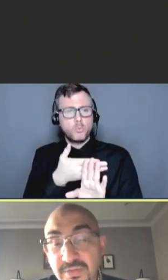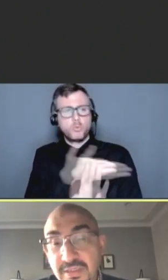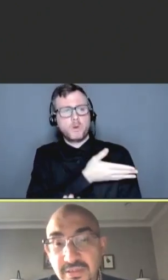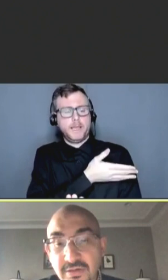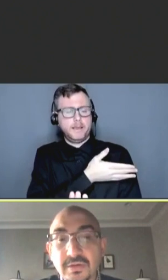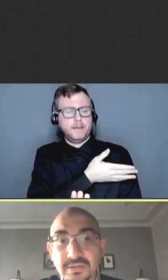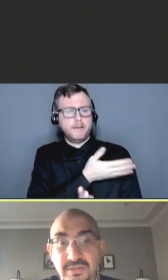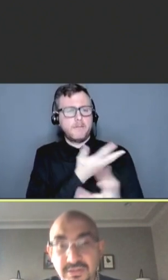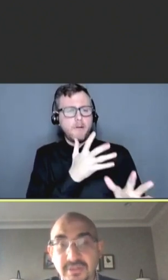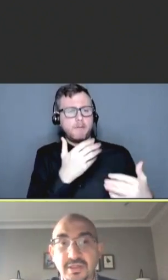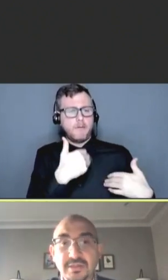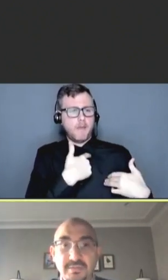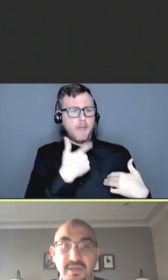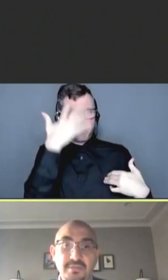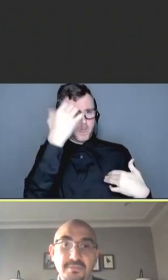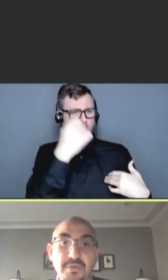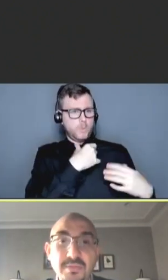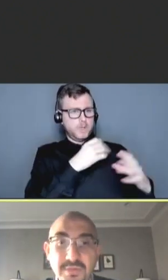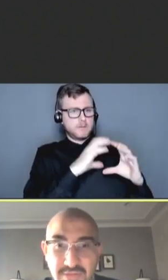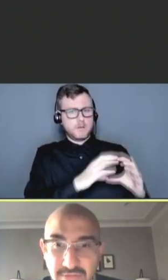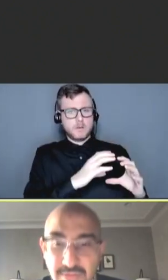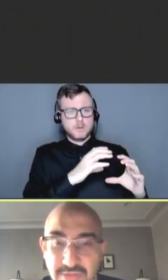that was really rigorously generated by the primary series of immunization.